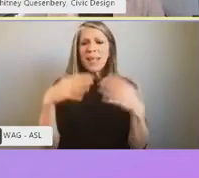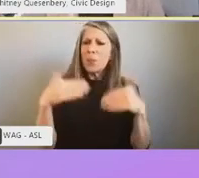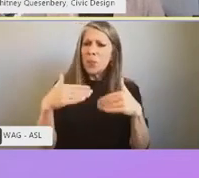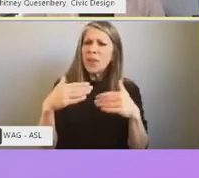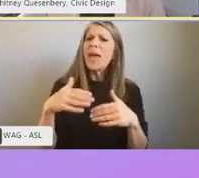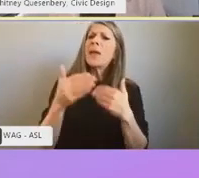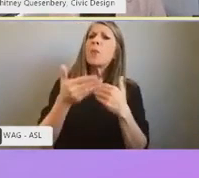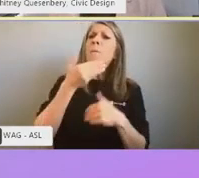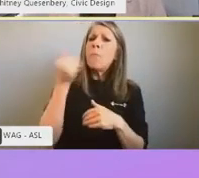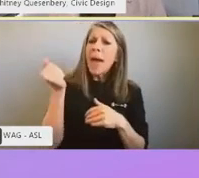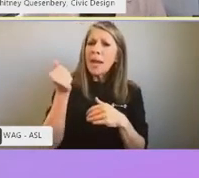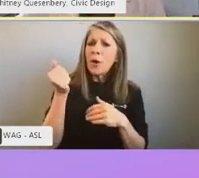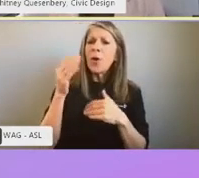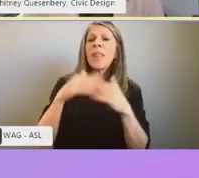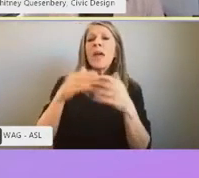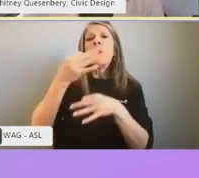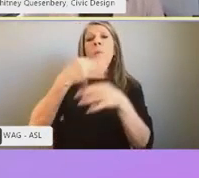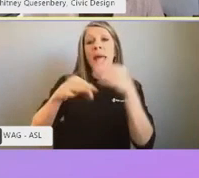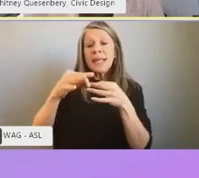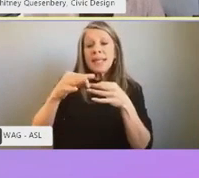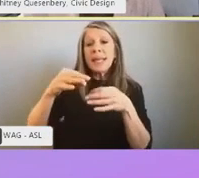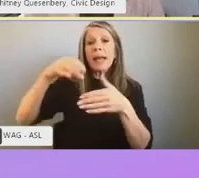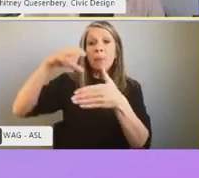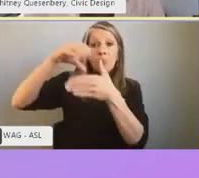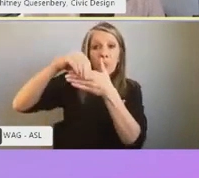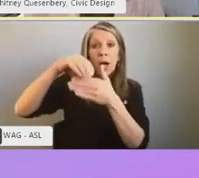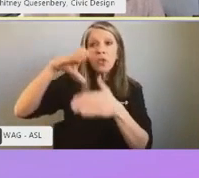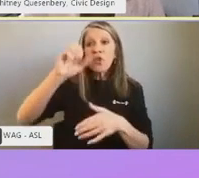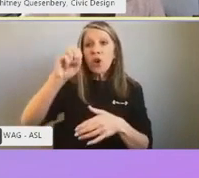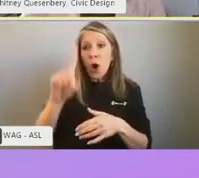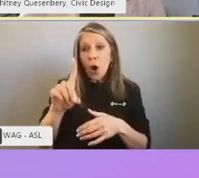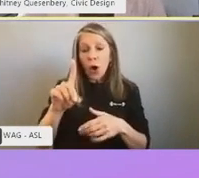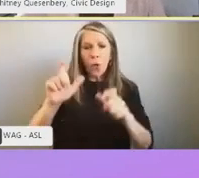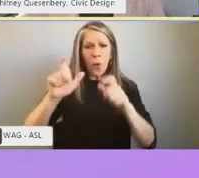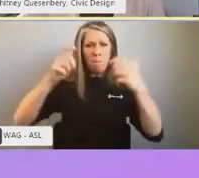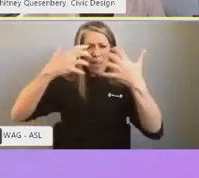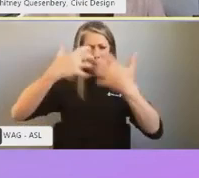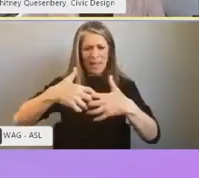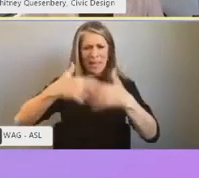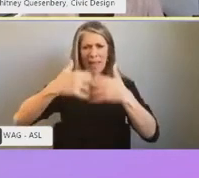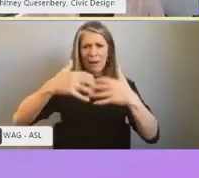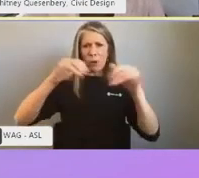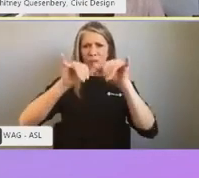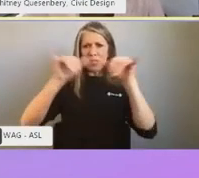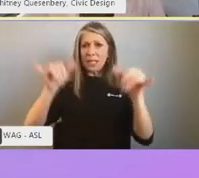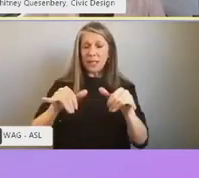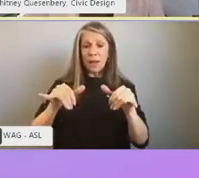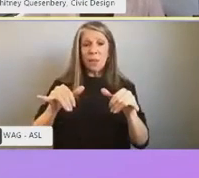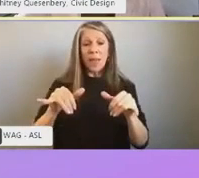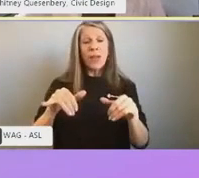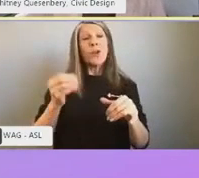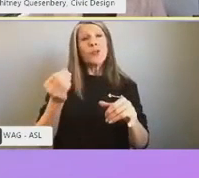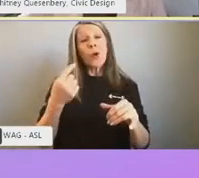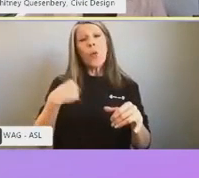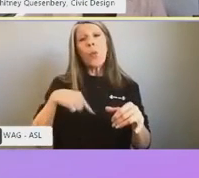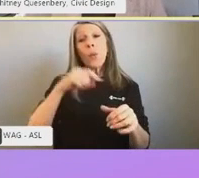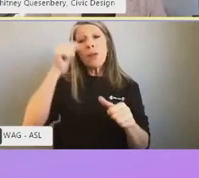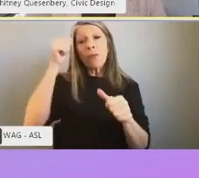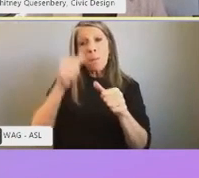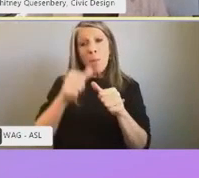these machines are better than the ones we are replacing. And they were, they were miles better than replacing a touch